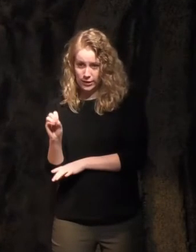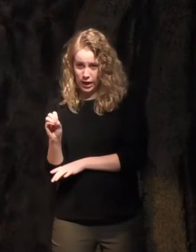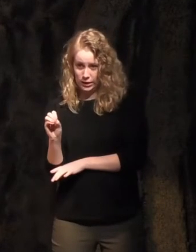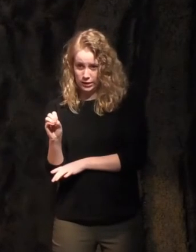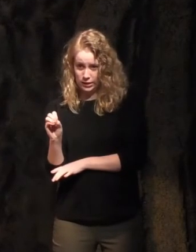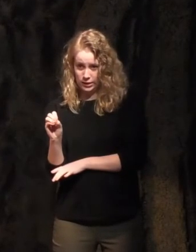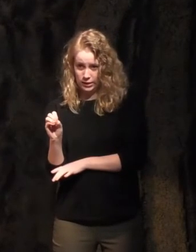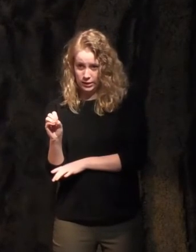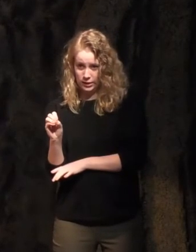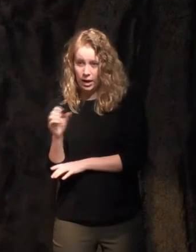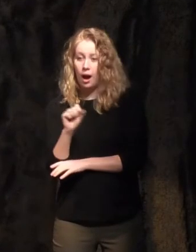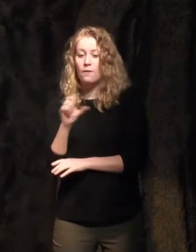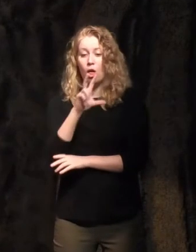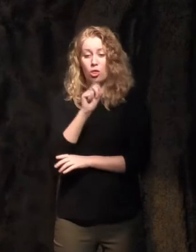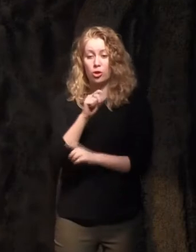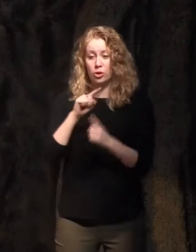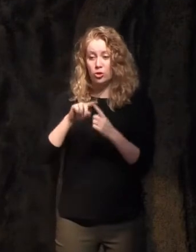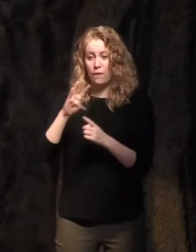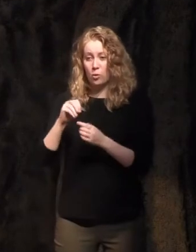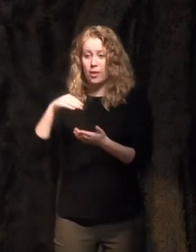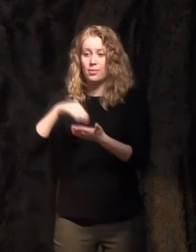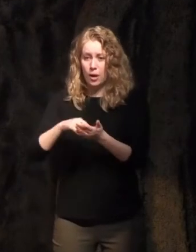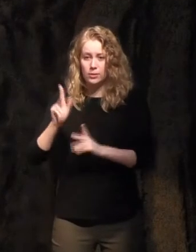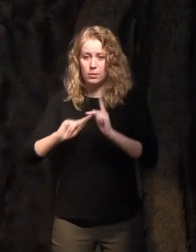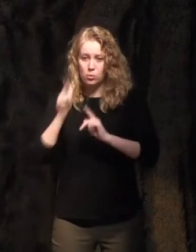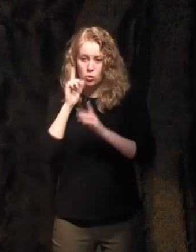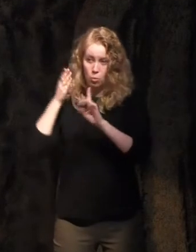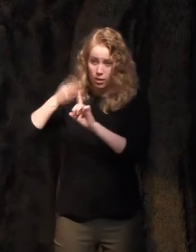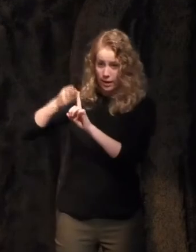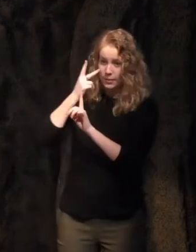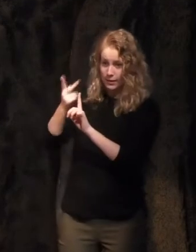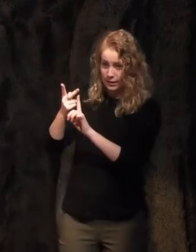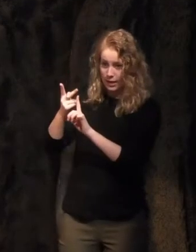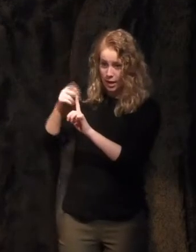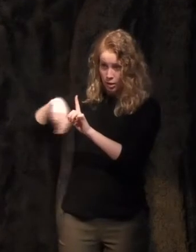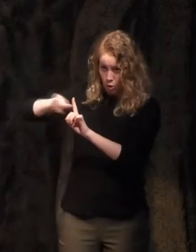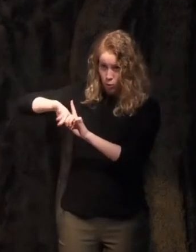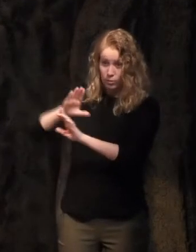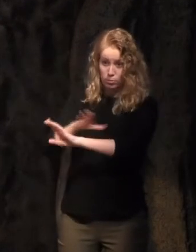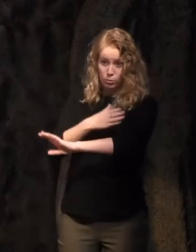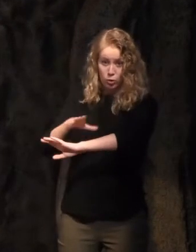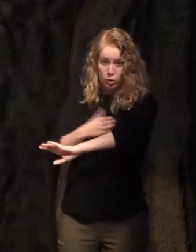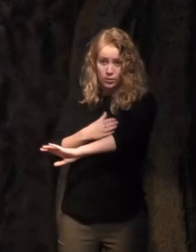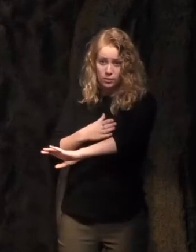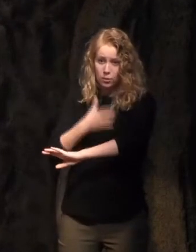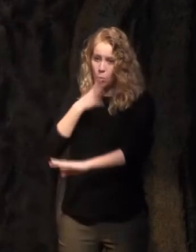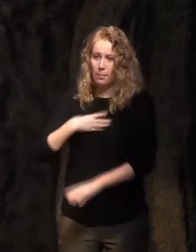of the 30 to 40,000 people that will see those musicals will be white. It's just a fact right?